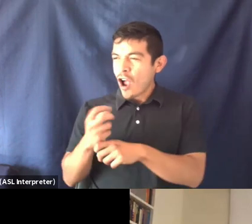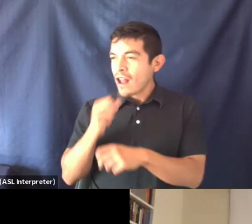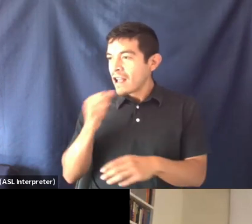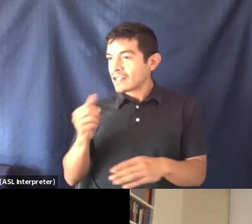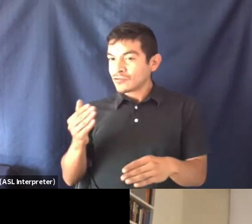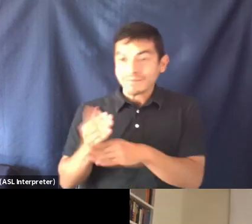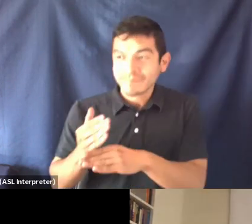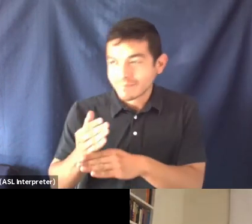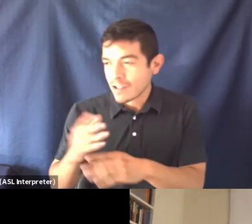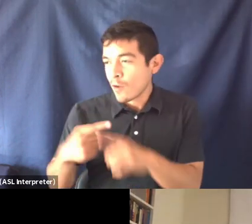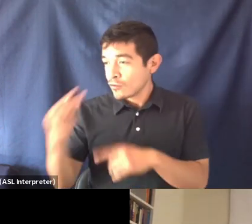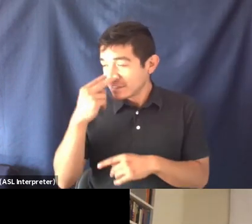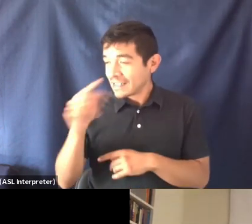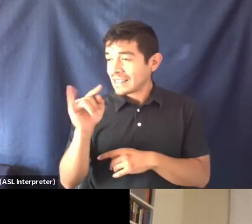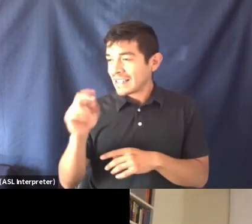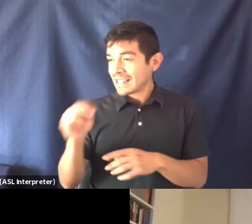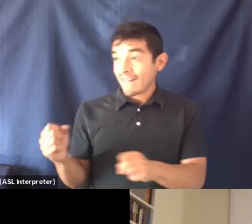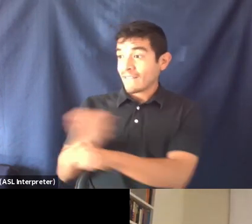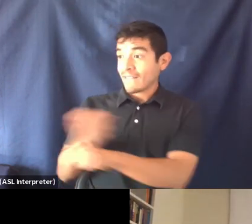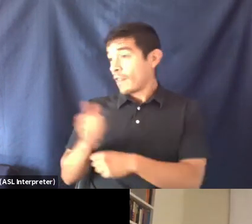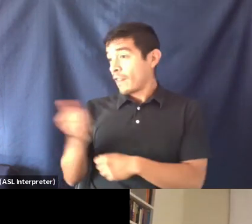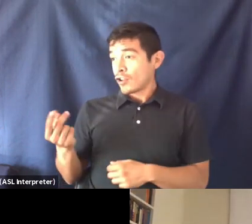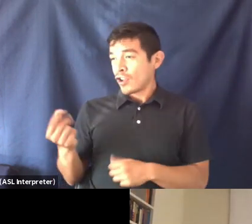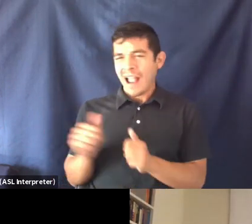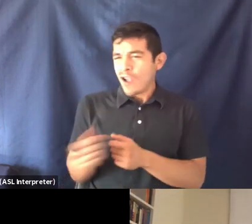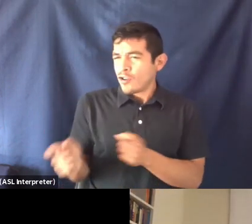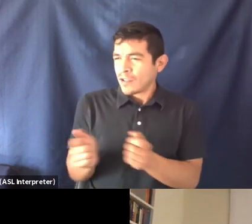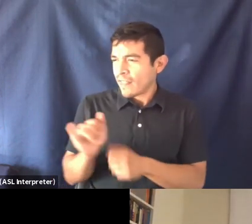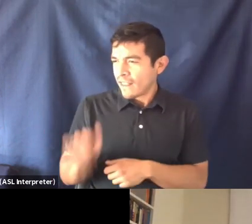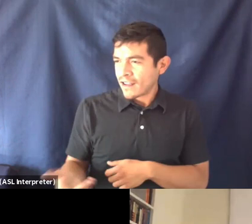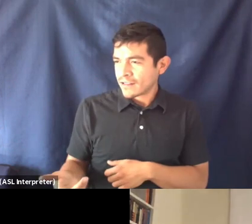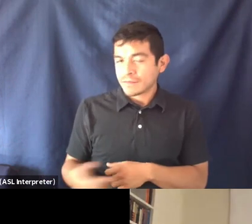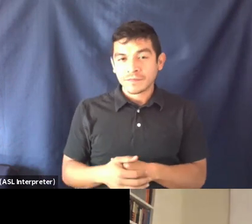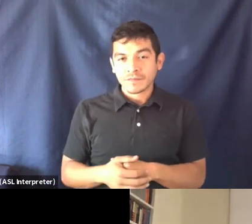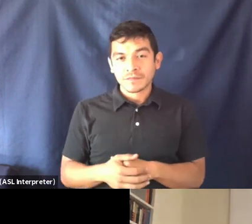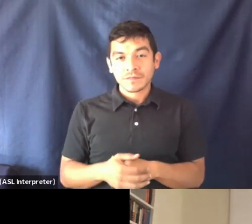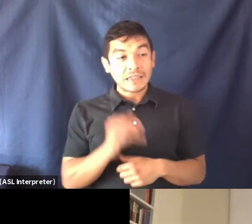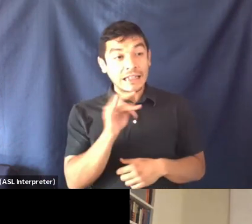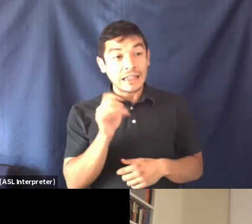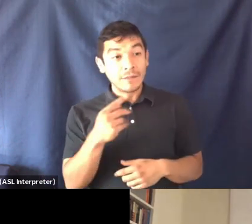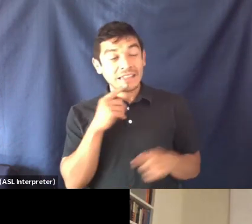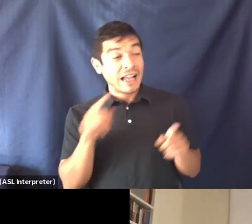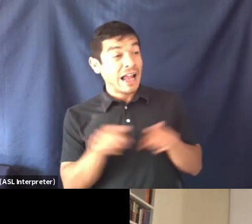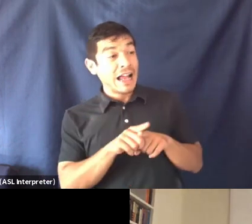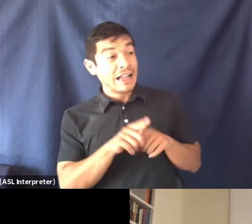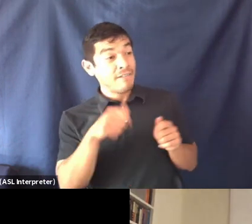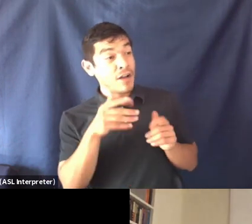with those other dogs how did you deal with that? As a filmmaker, I actually, I don't believe in one intervention.